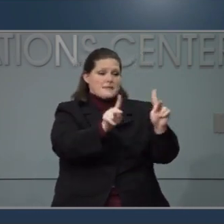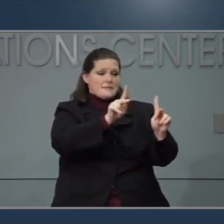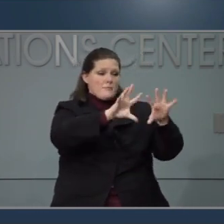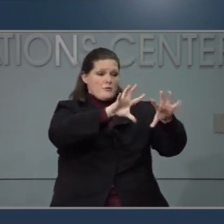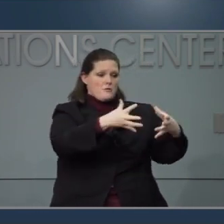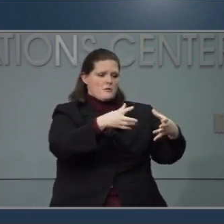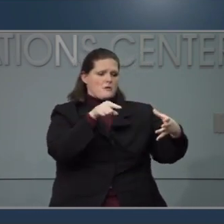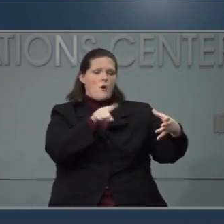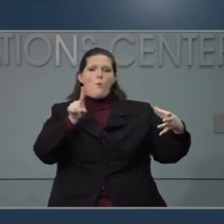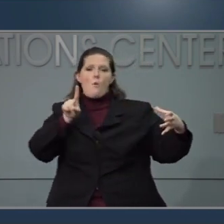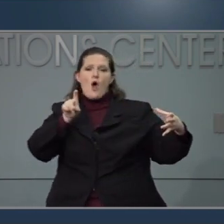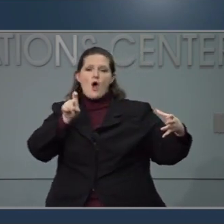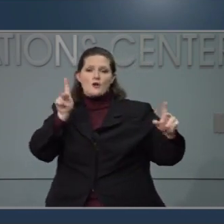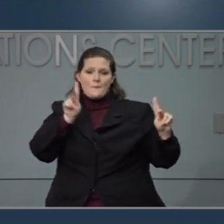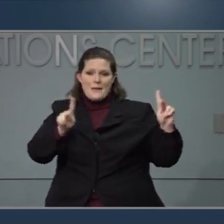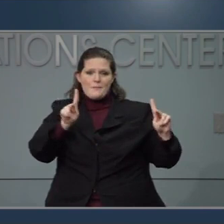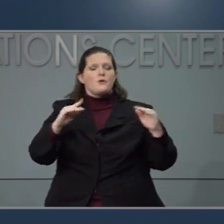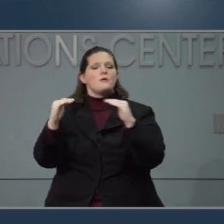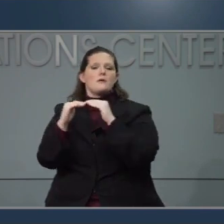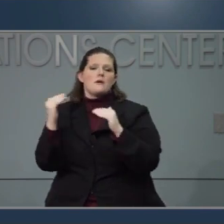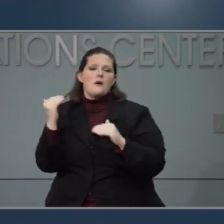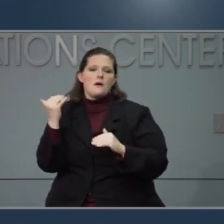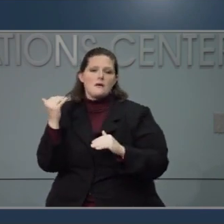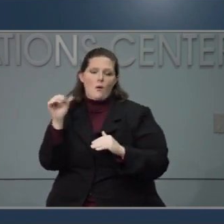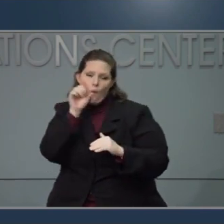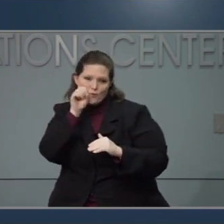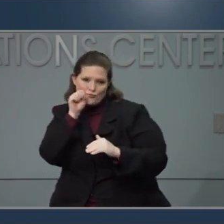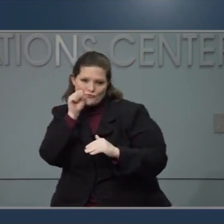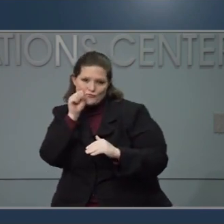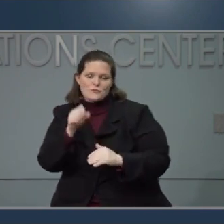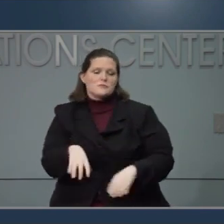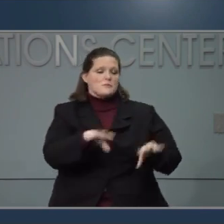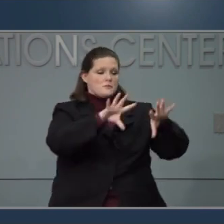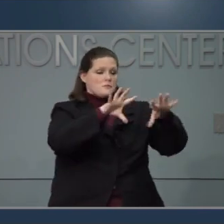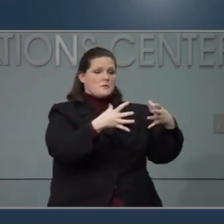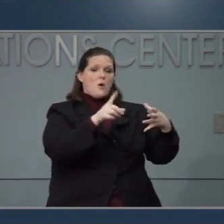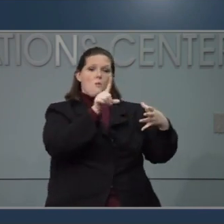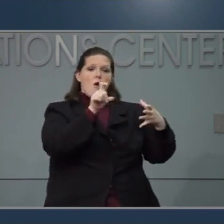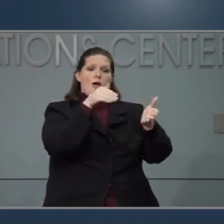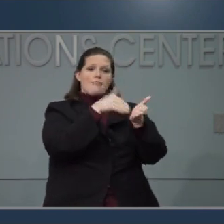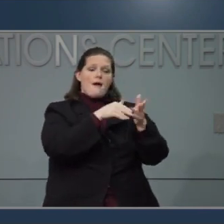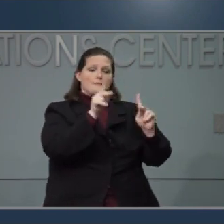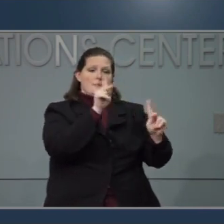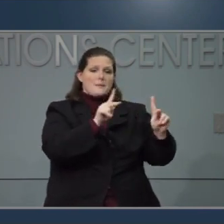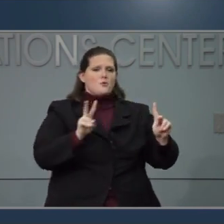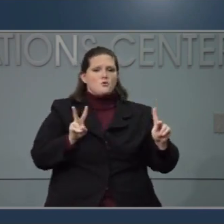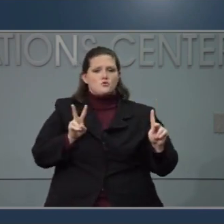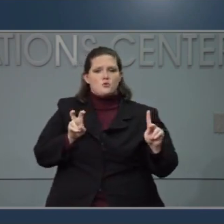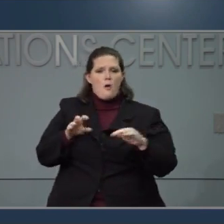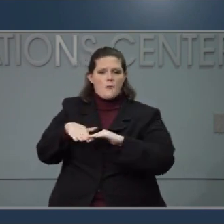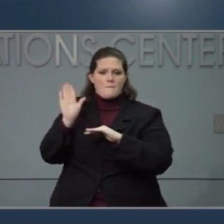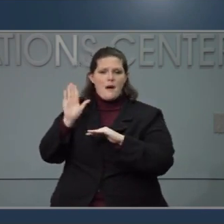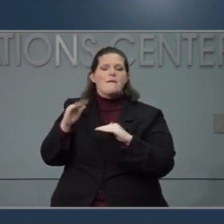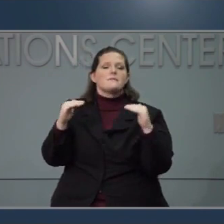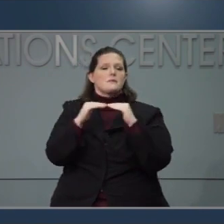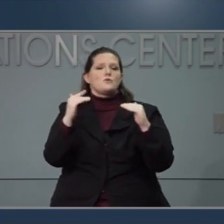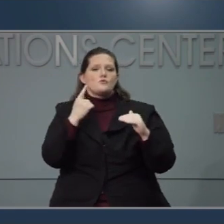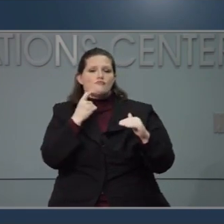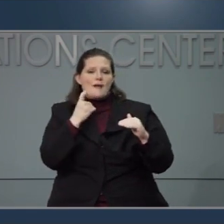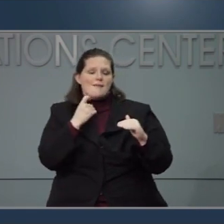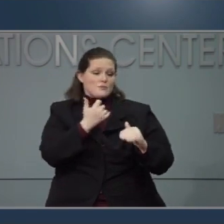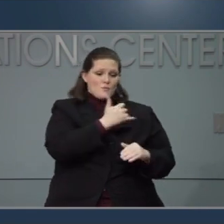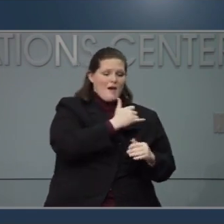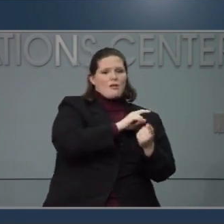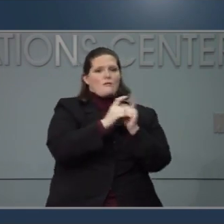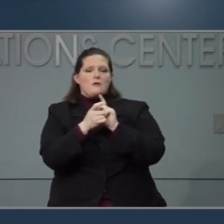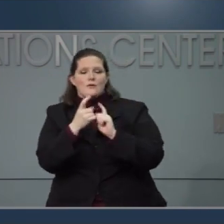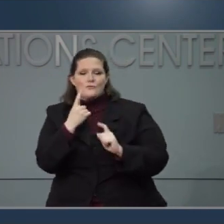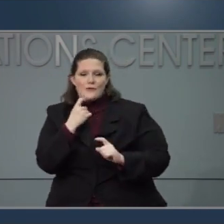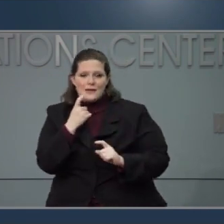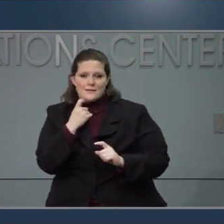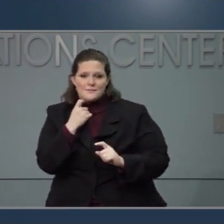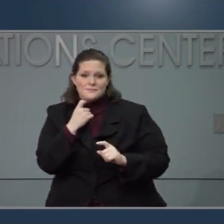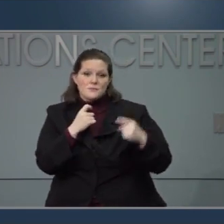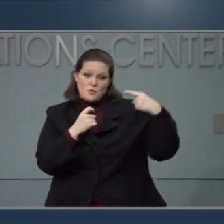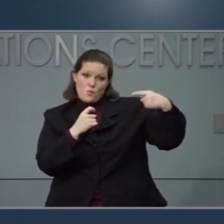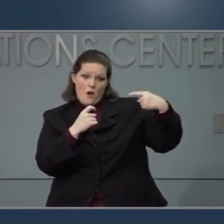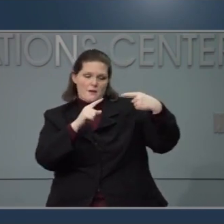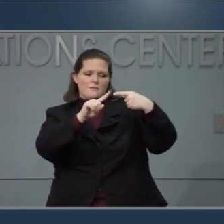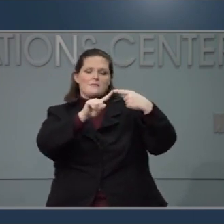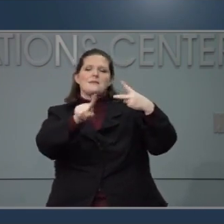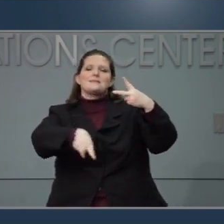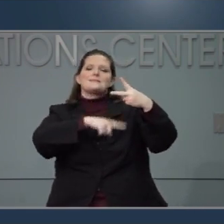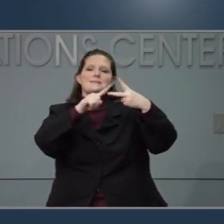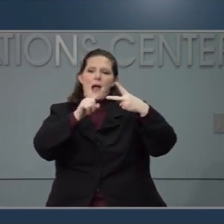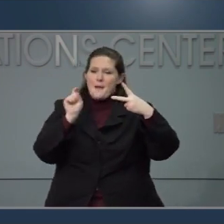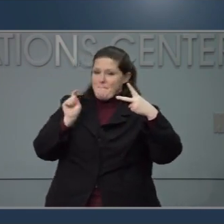FIRST THE COUNTY HAS TO BE THE CORRECT -- THE CRITERIA -- HE COUNTY HAS TO MEET THE CRITERIA FOR ITS CASE RATE.